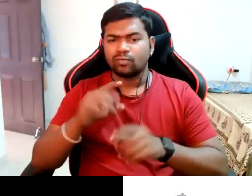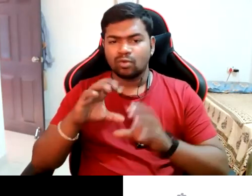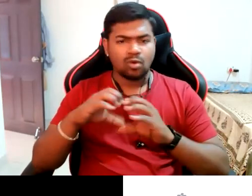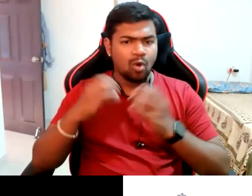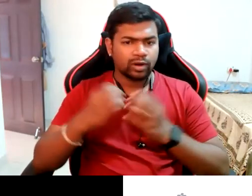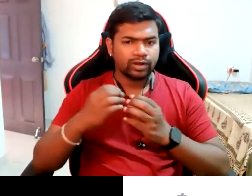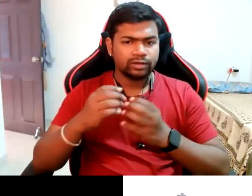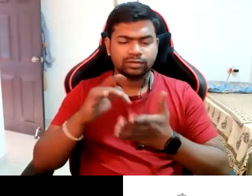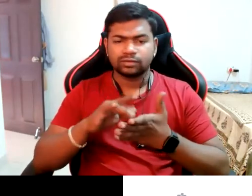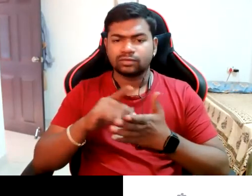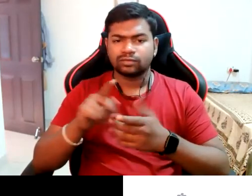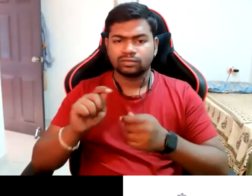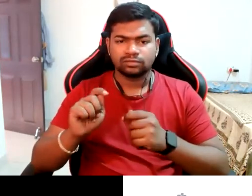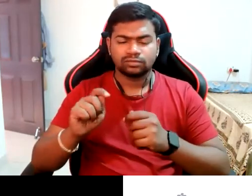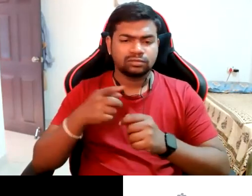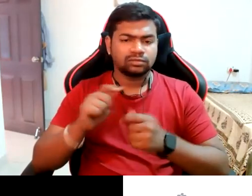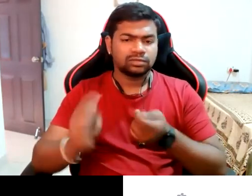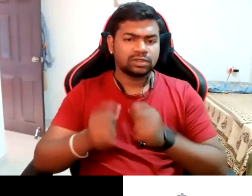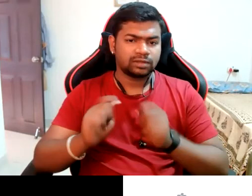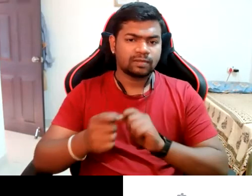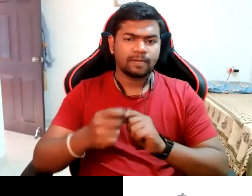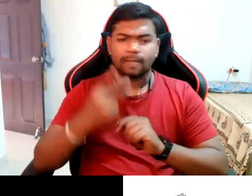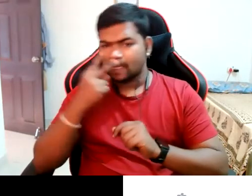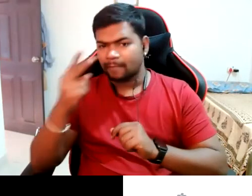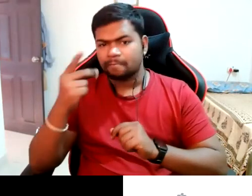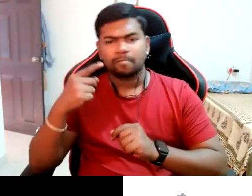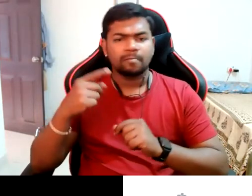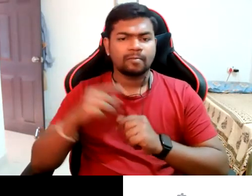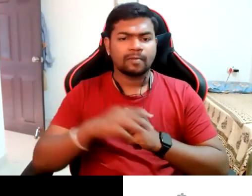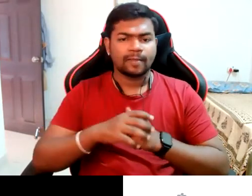and they were looking for funds then we sponsored